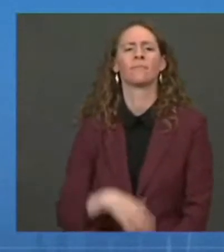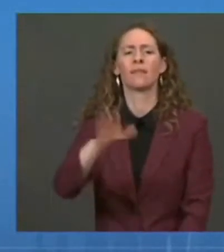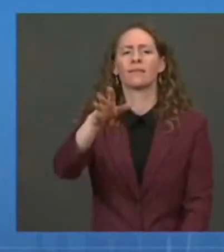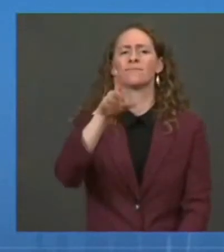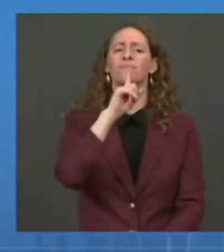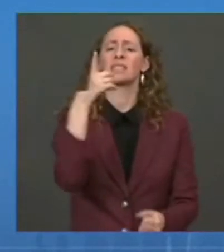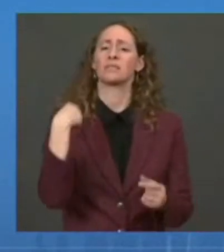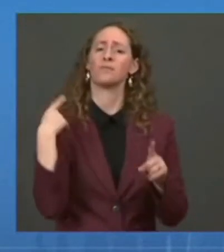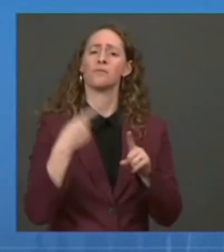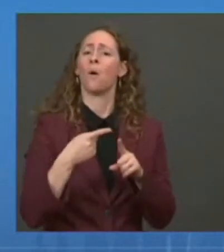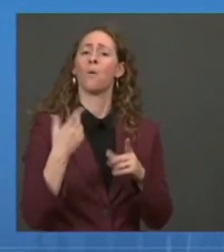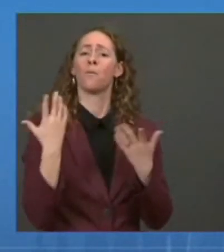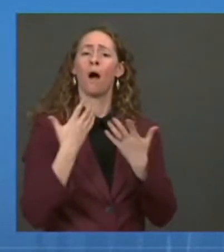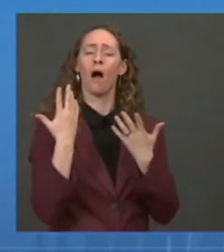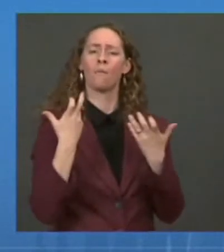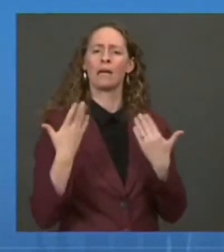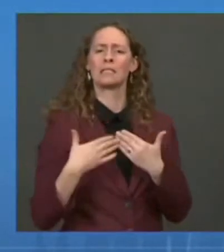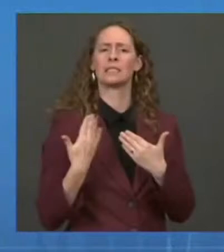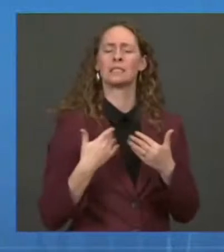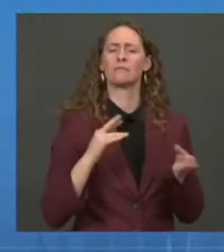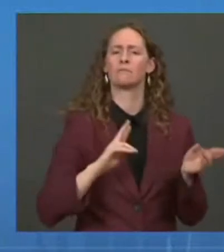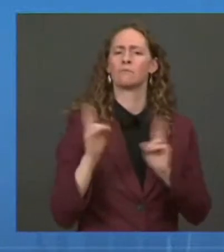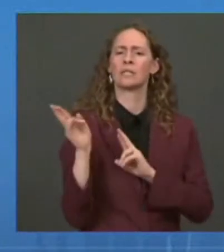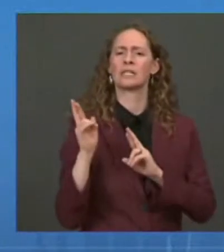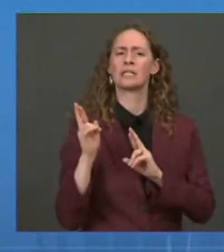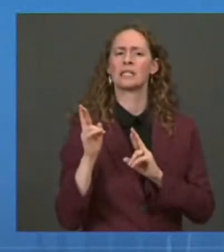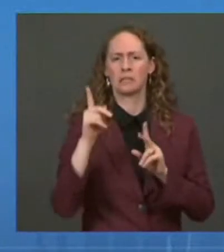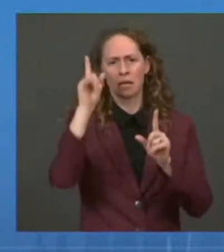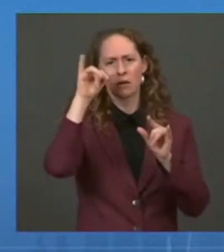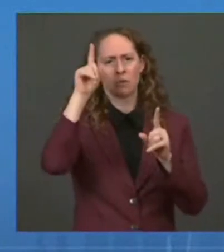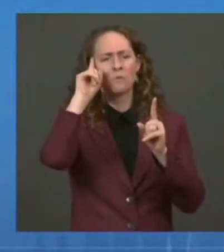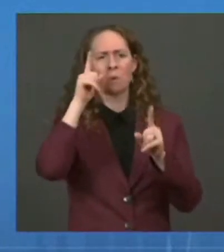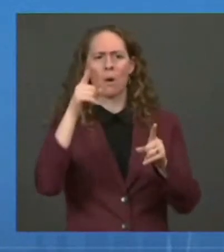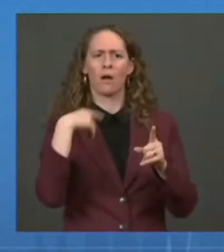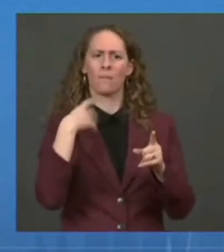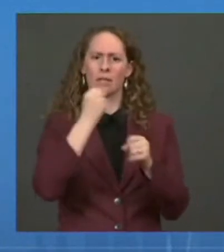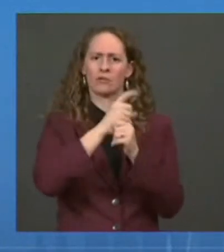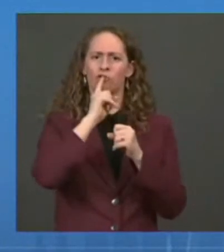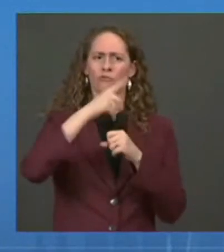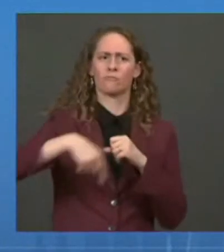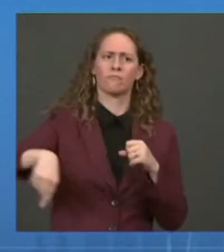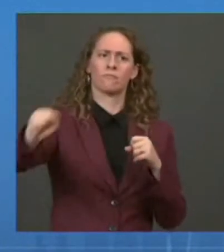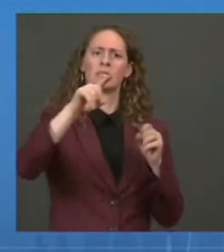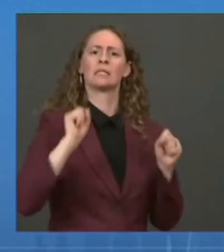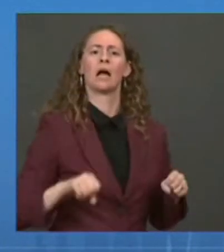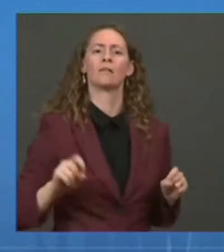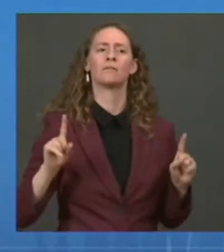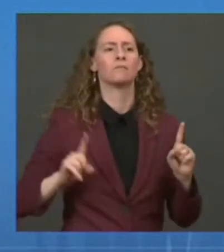HERE IS CONVENIENT TESTS WHERE